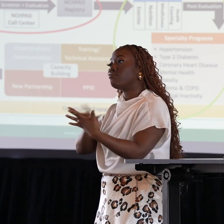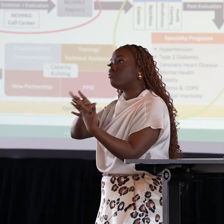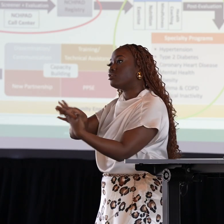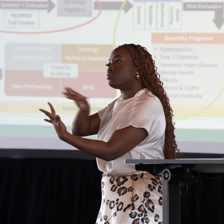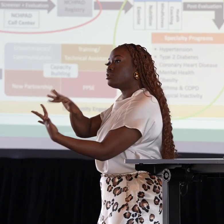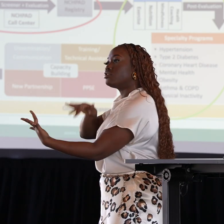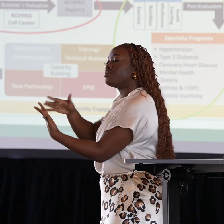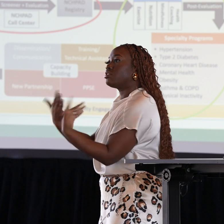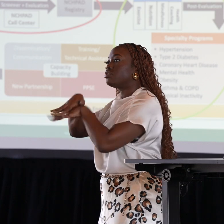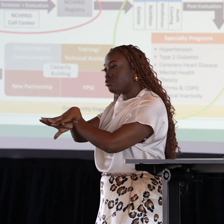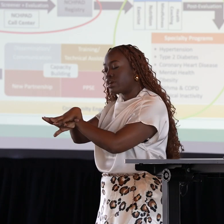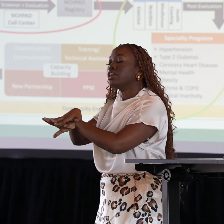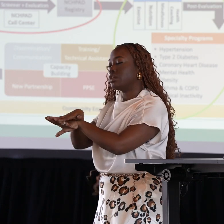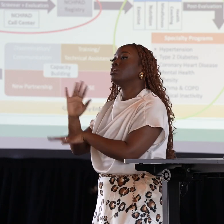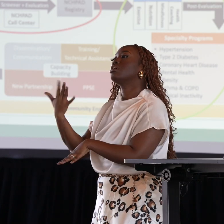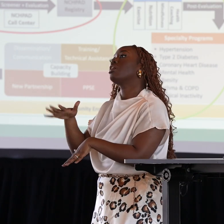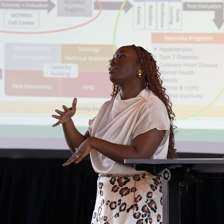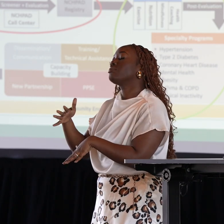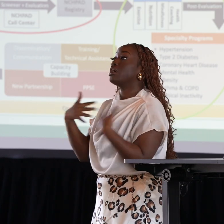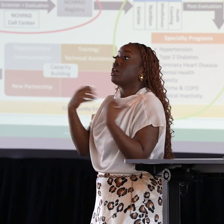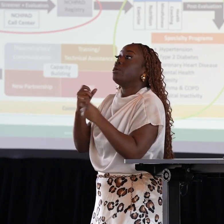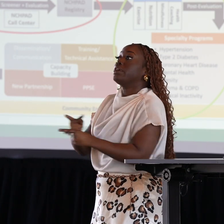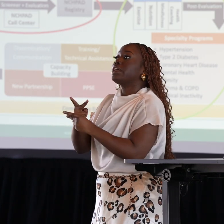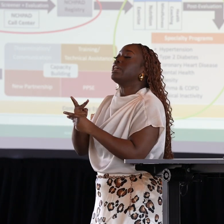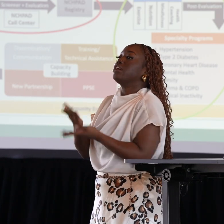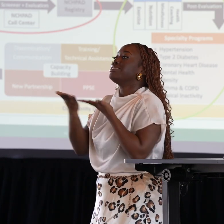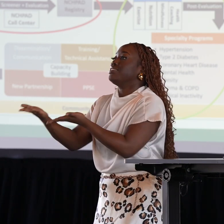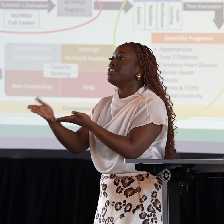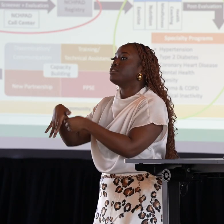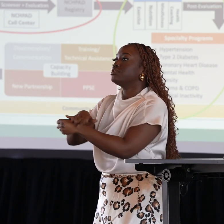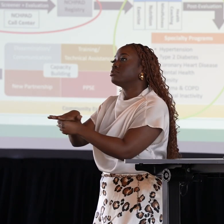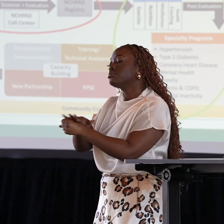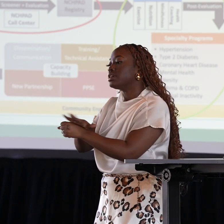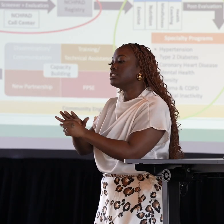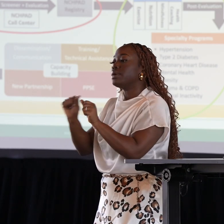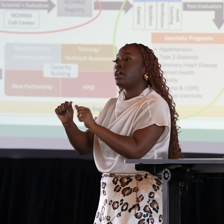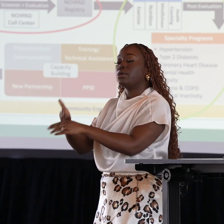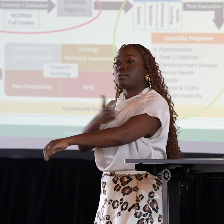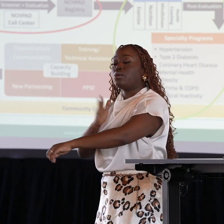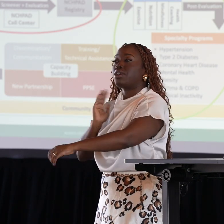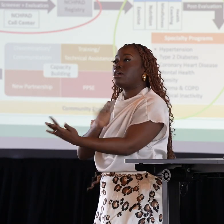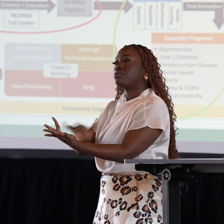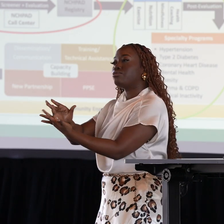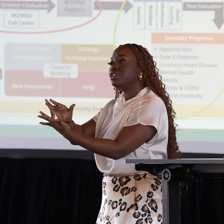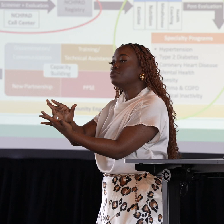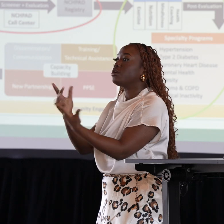integrating into kind of the healthcare delivery space and being able to improve our reach by doing screenings and